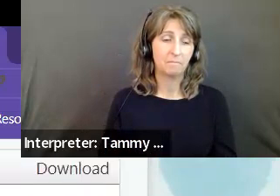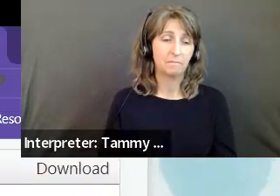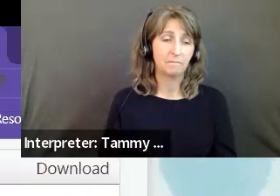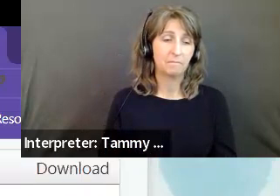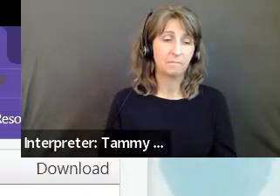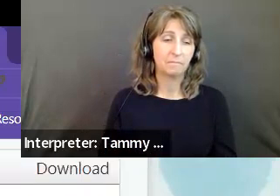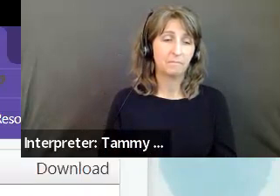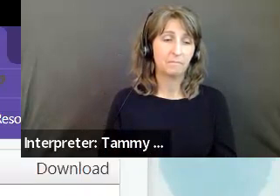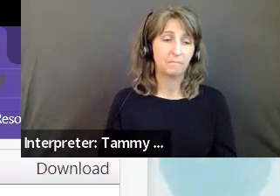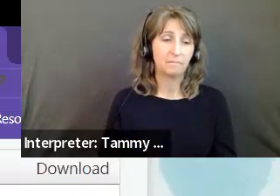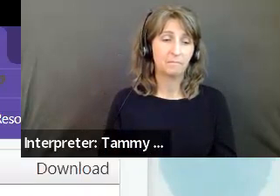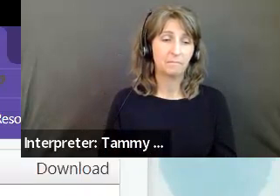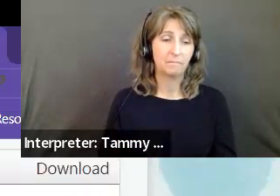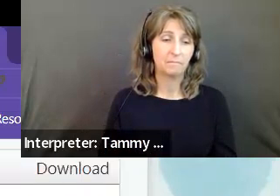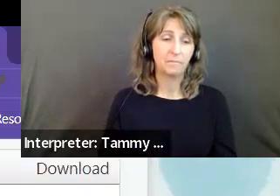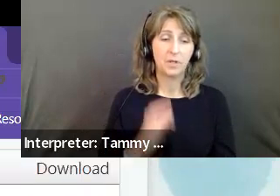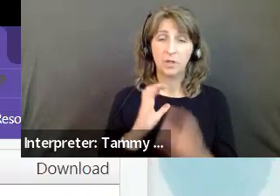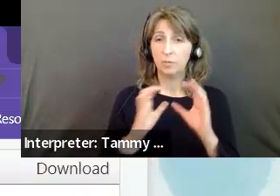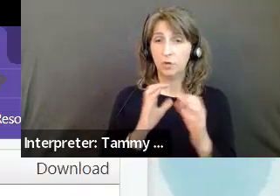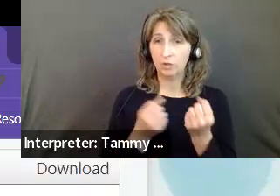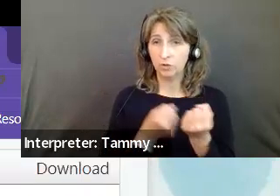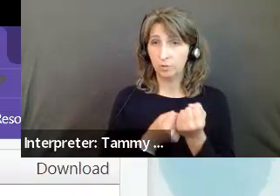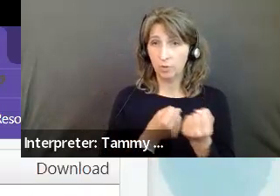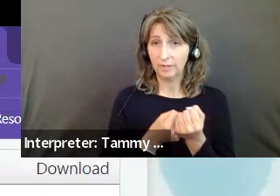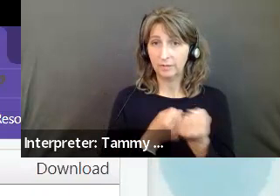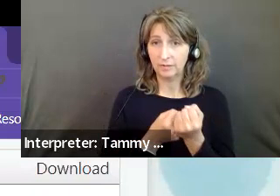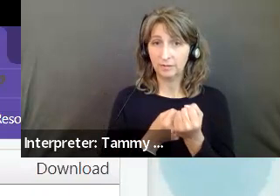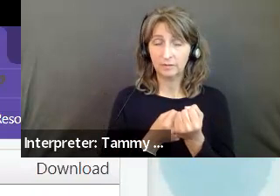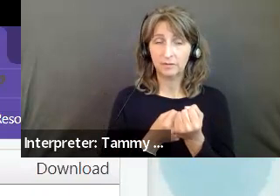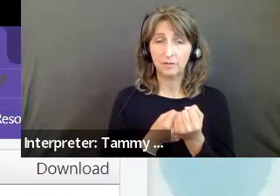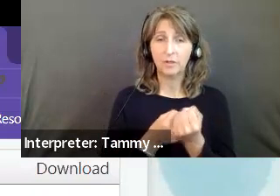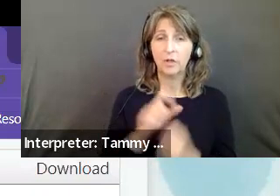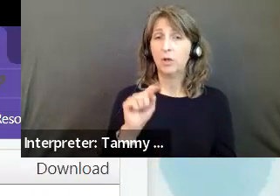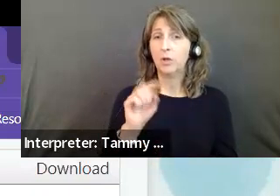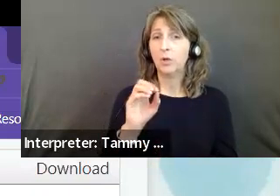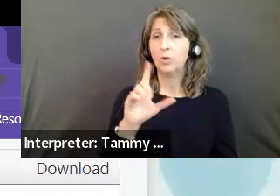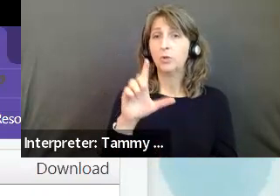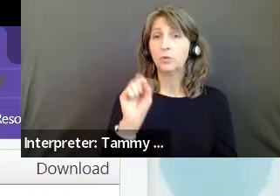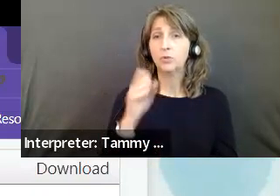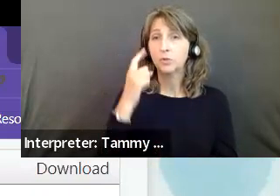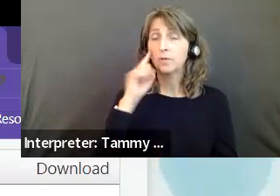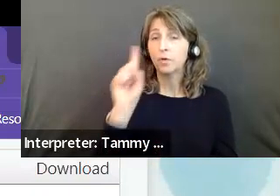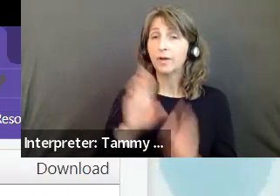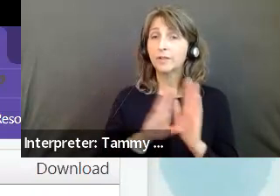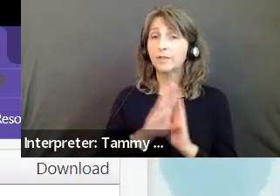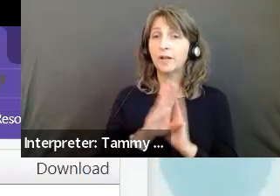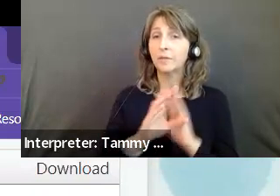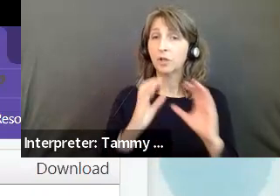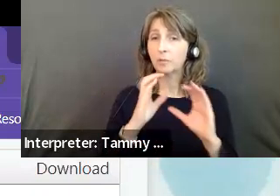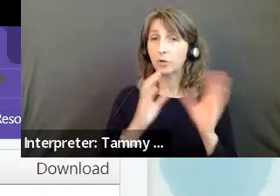Okay, communication support. Okay, and so tools for developing communication plans, the documents right here.